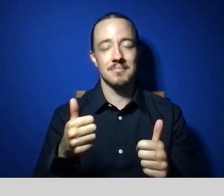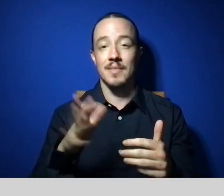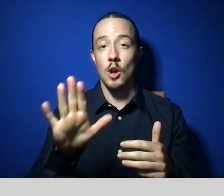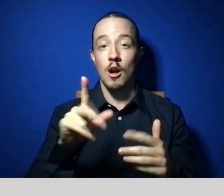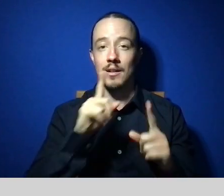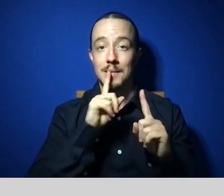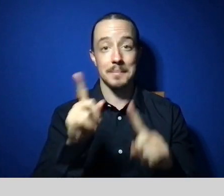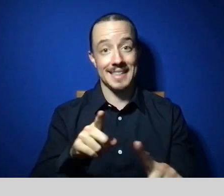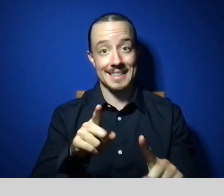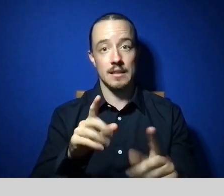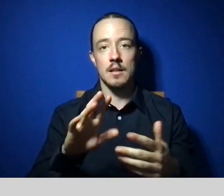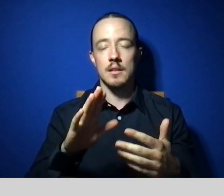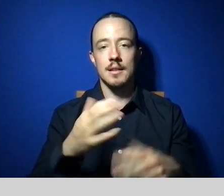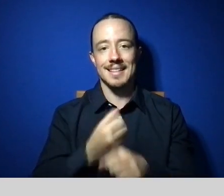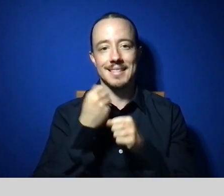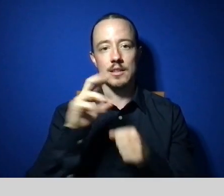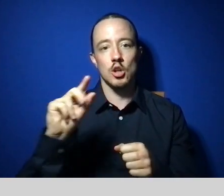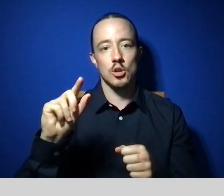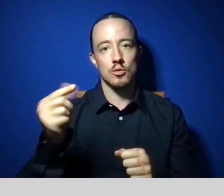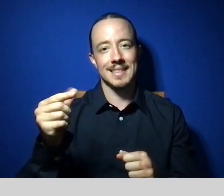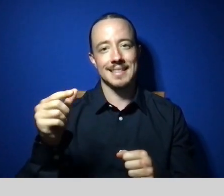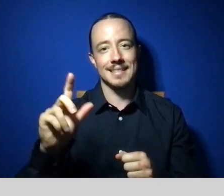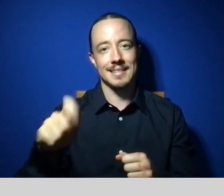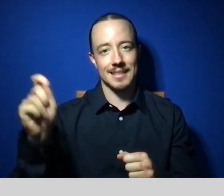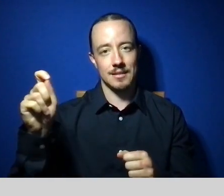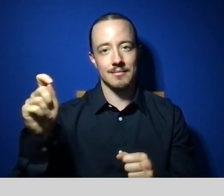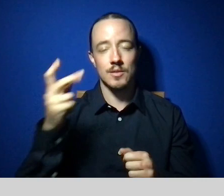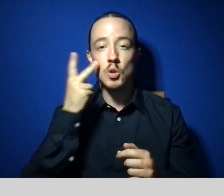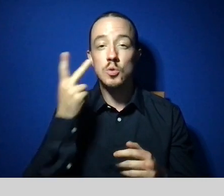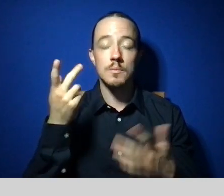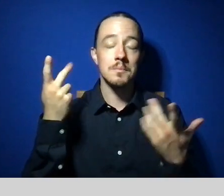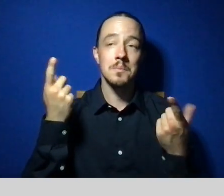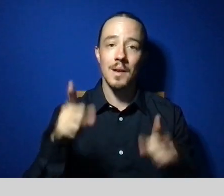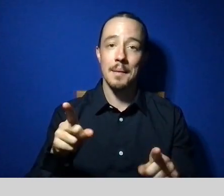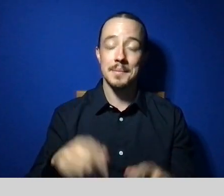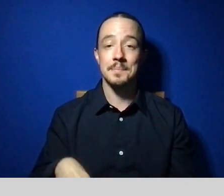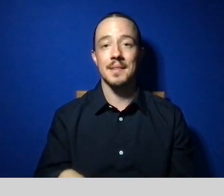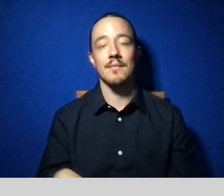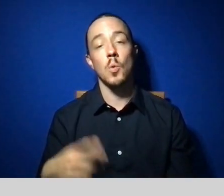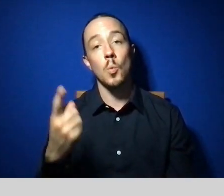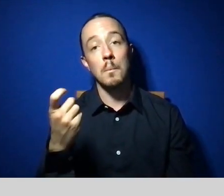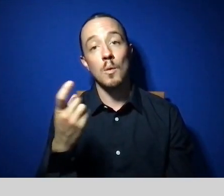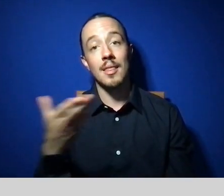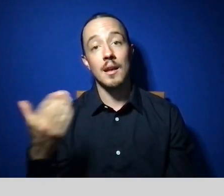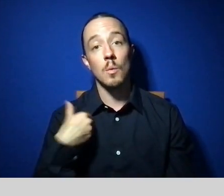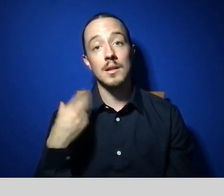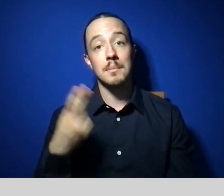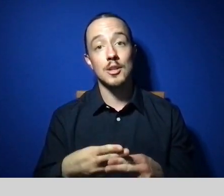to show what had happened. So I have one last trick up my sleeve. I'm going to push a new release directly